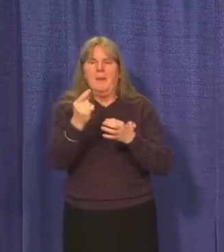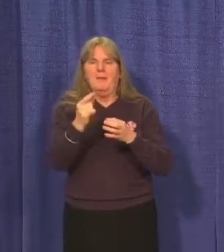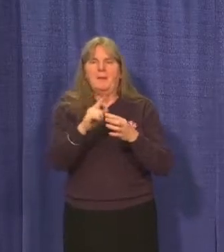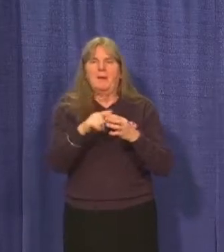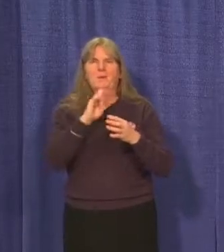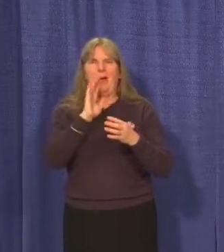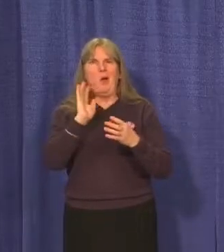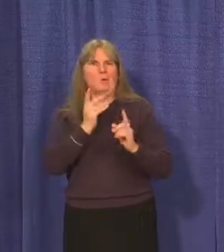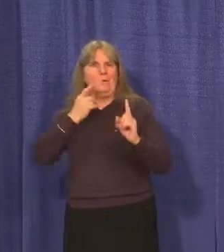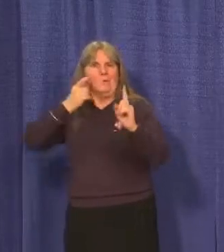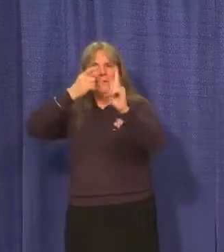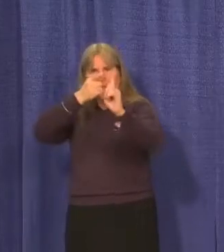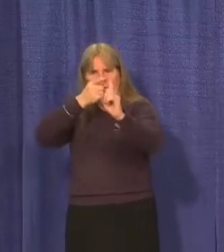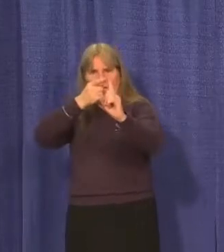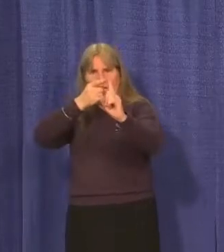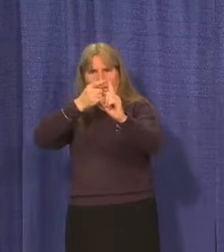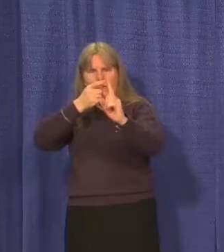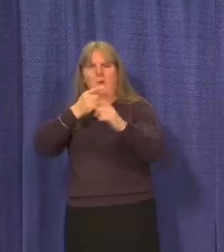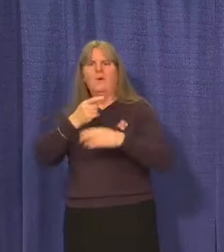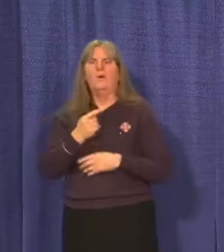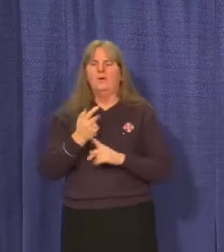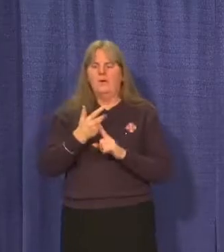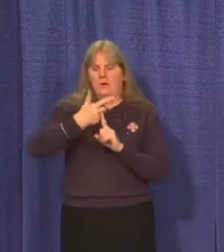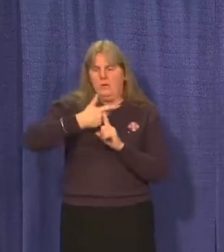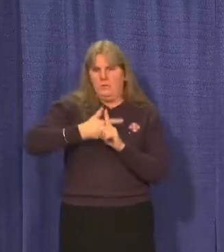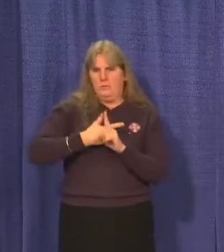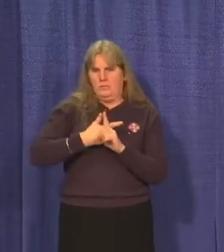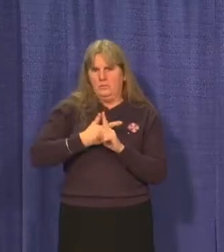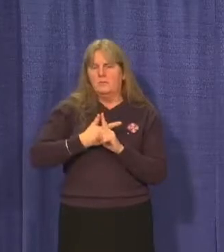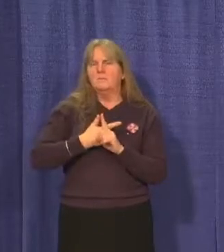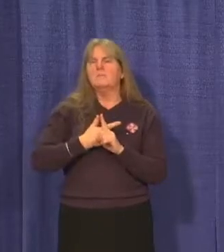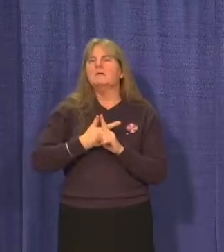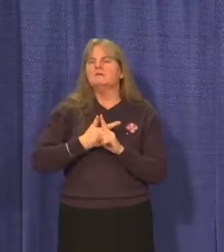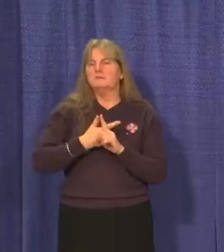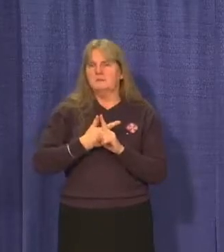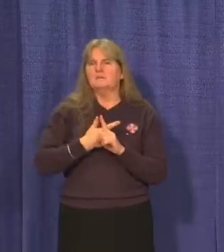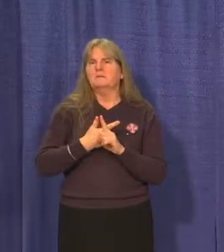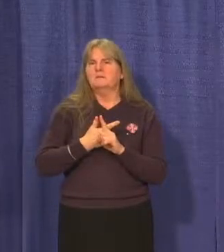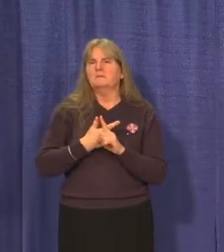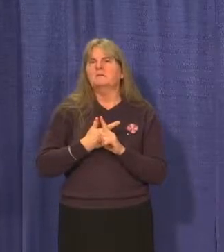But really that is our aim. First quarter or early into second-quarter success at